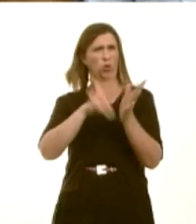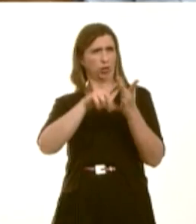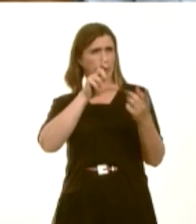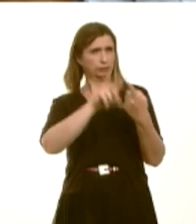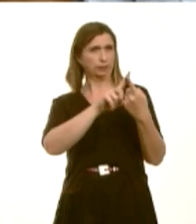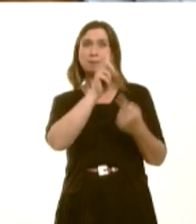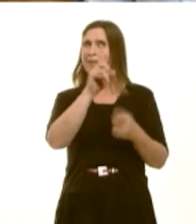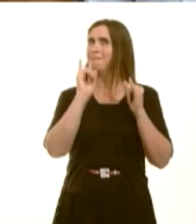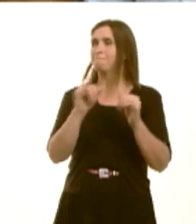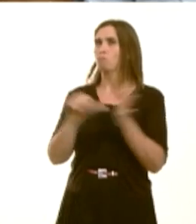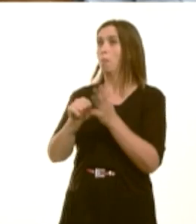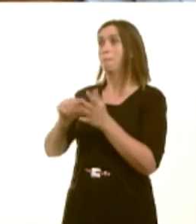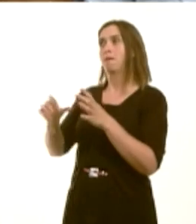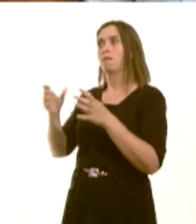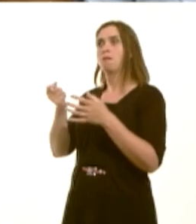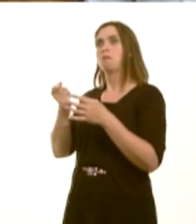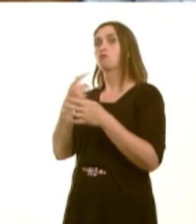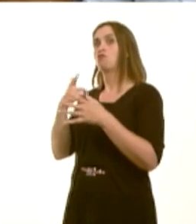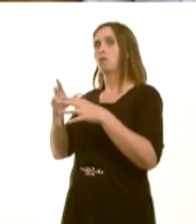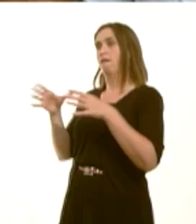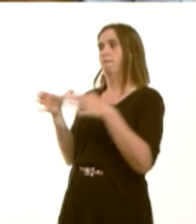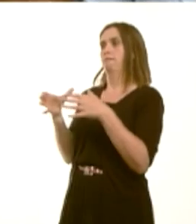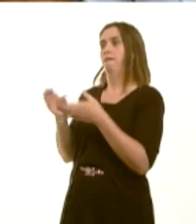they ask for the drugs. There is no pressure on them to reduce the cost of drugs. Within